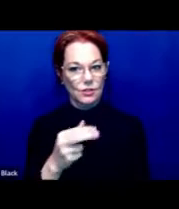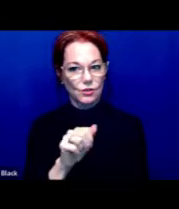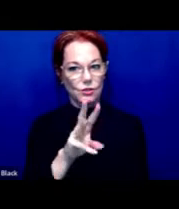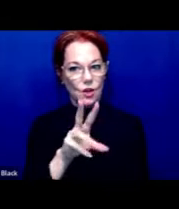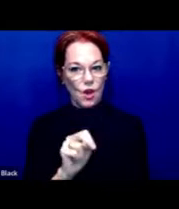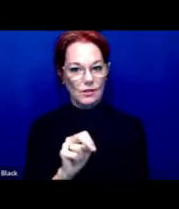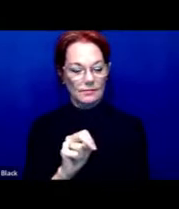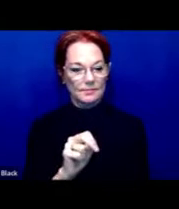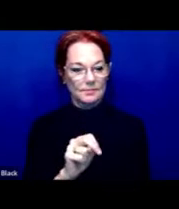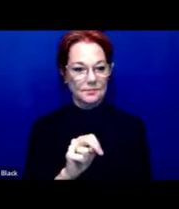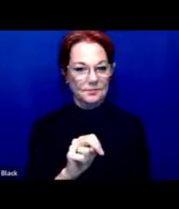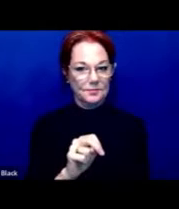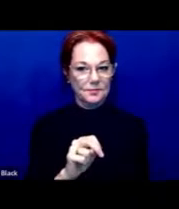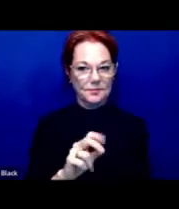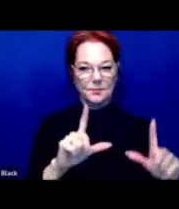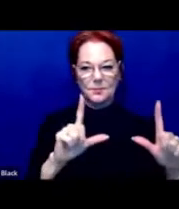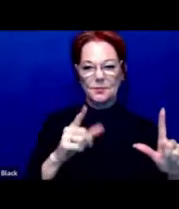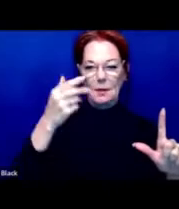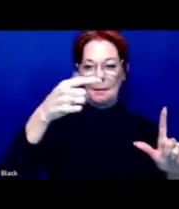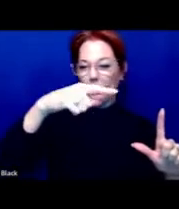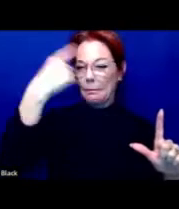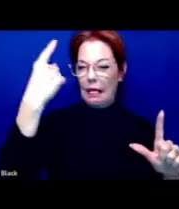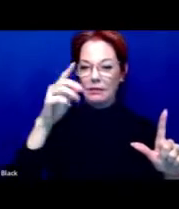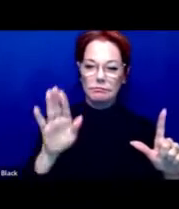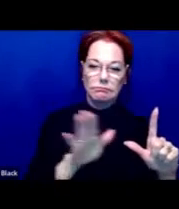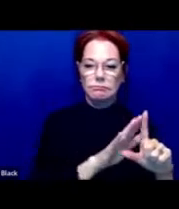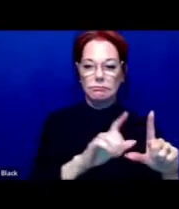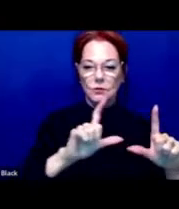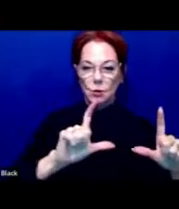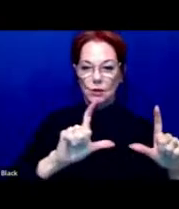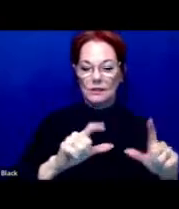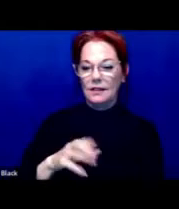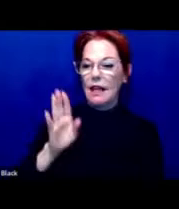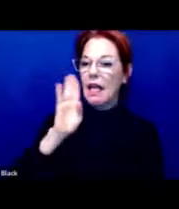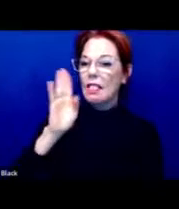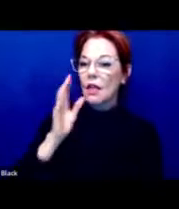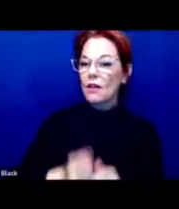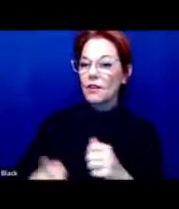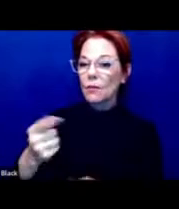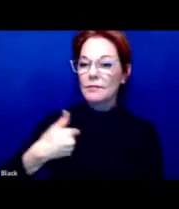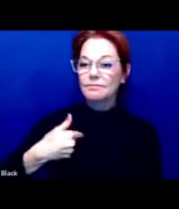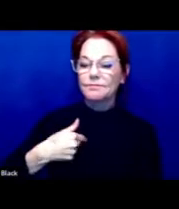Shawn Callaway: Hello, I'm here. Hello, everyone. Again, my name is Shawn Callaway. I serve as a